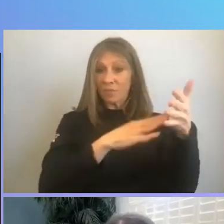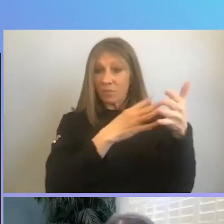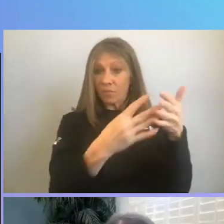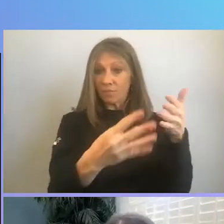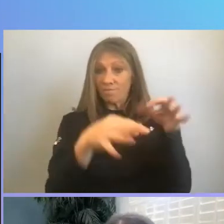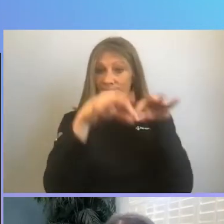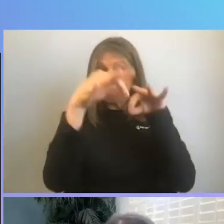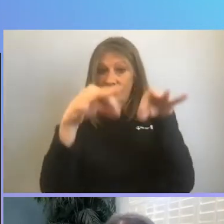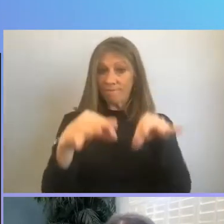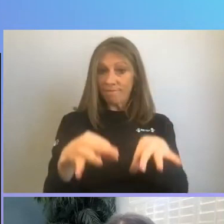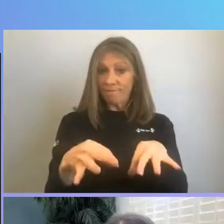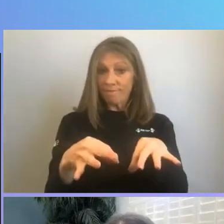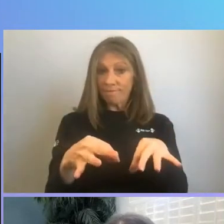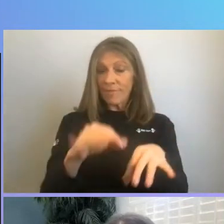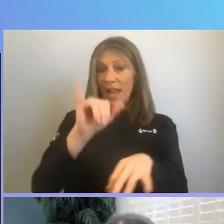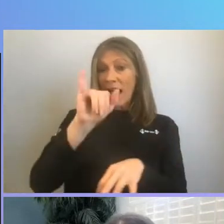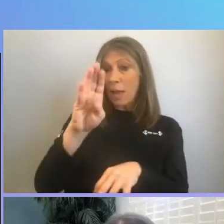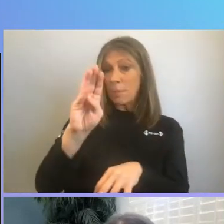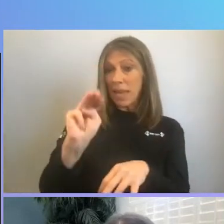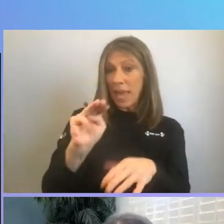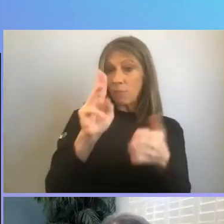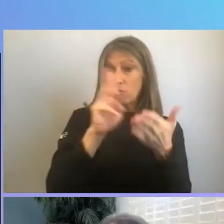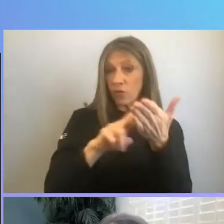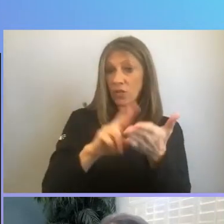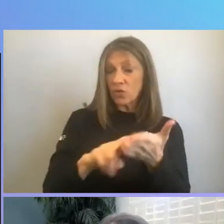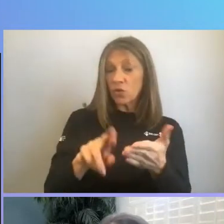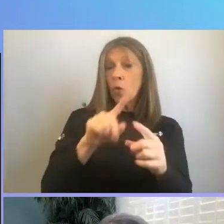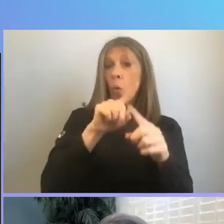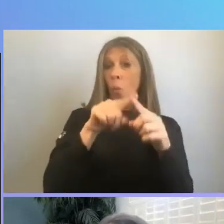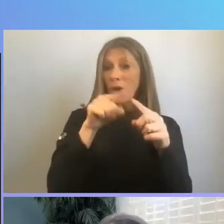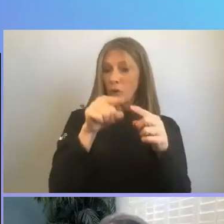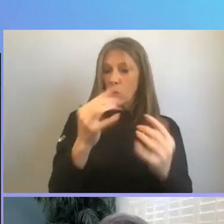explaining that IBM's research that when you wait and let a bug